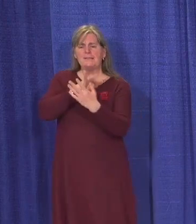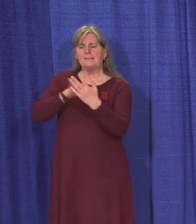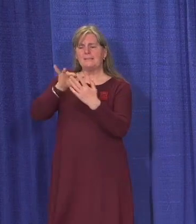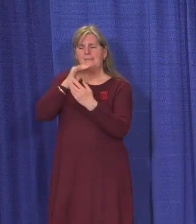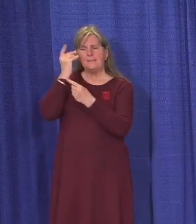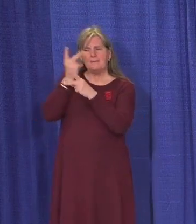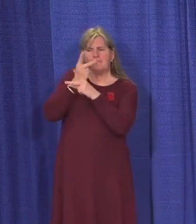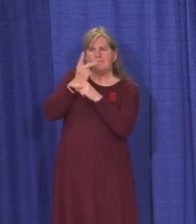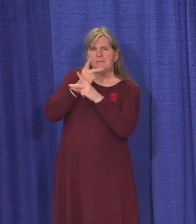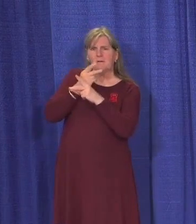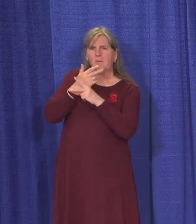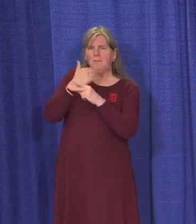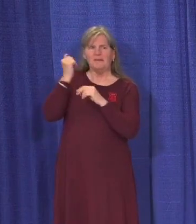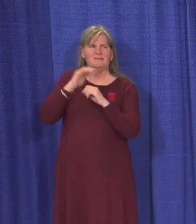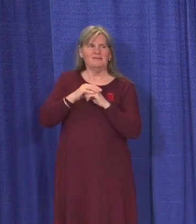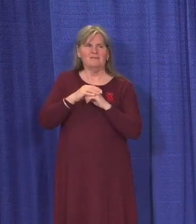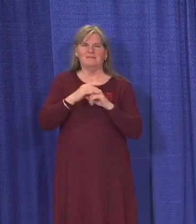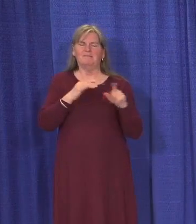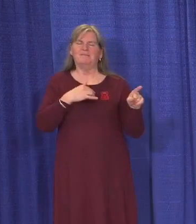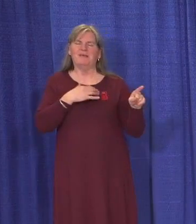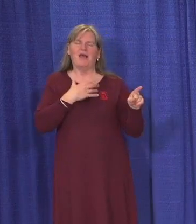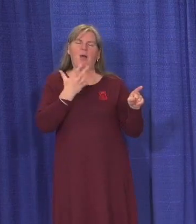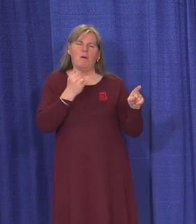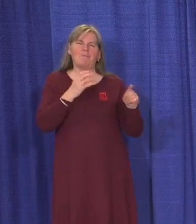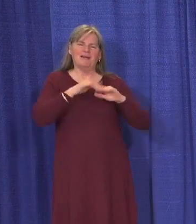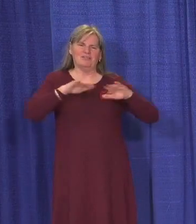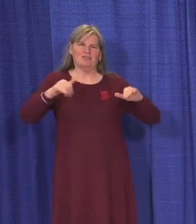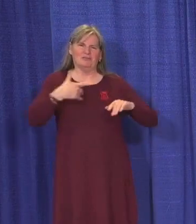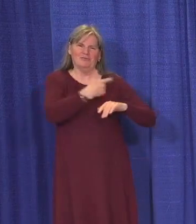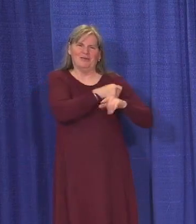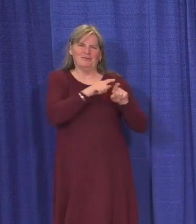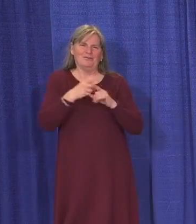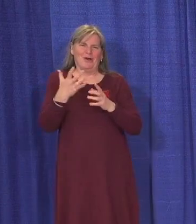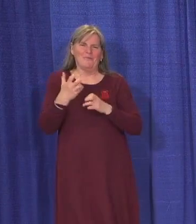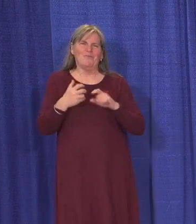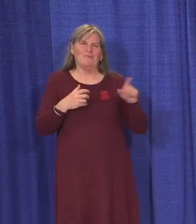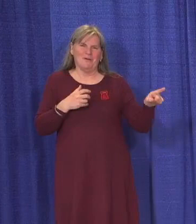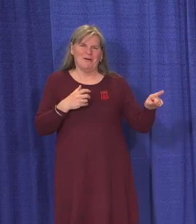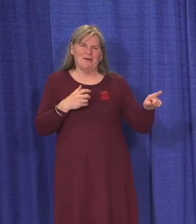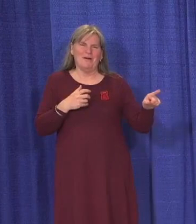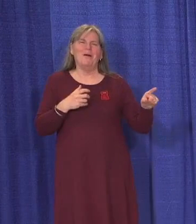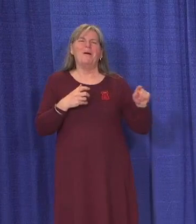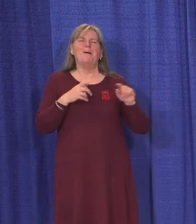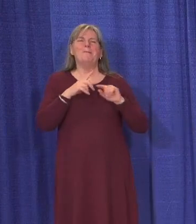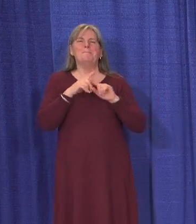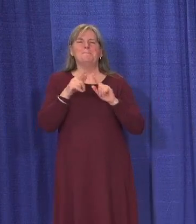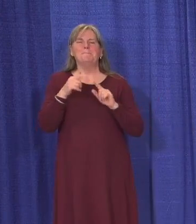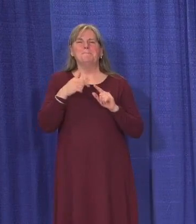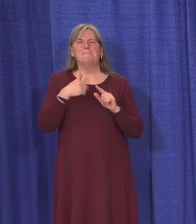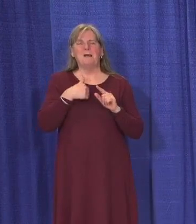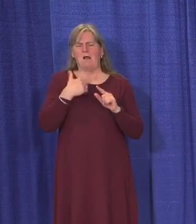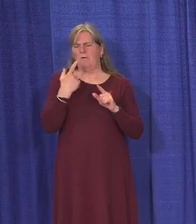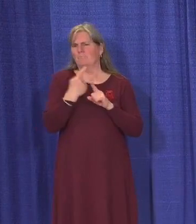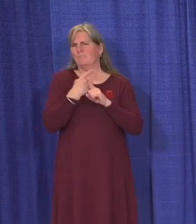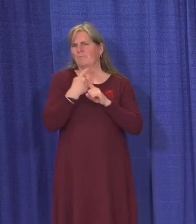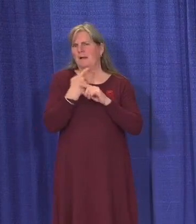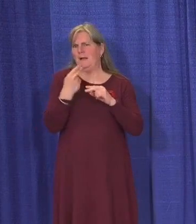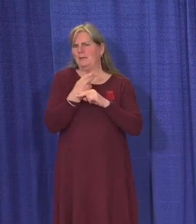We are in a really good place as a country but in the Yukon we